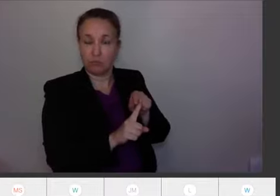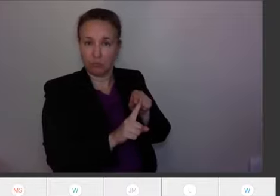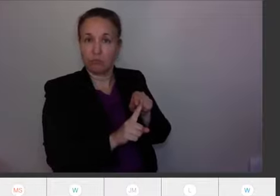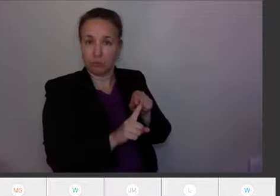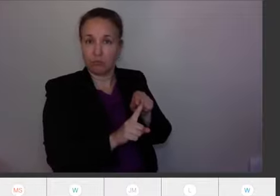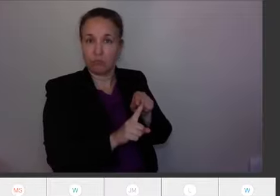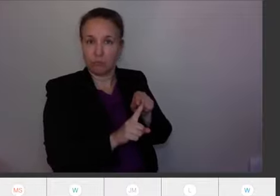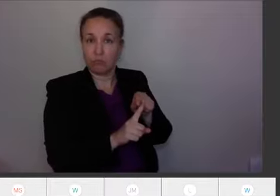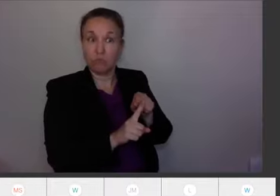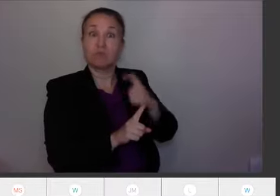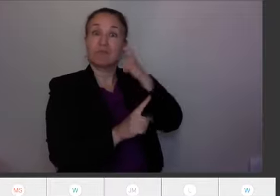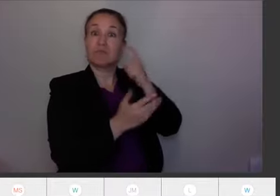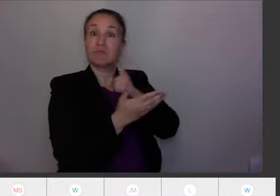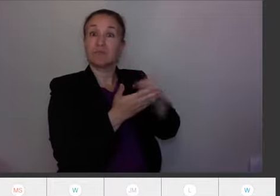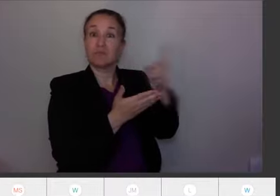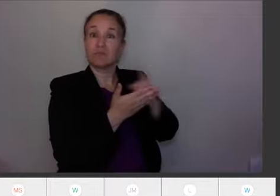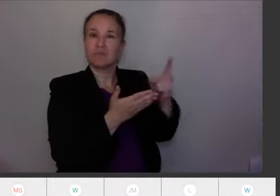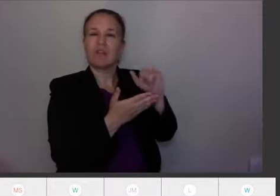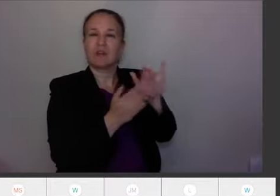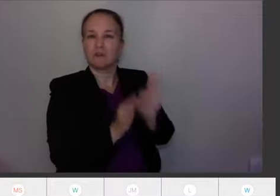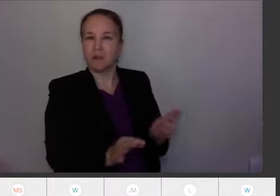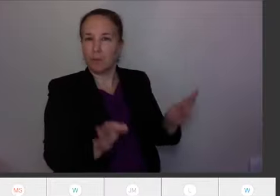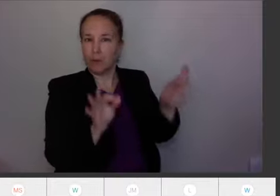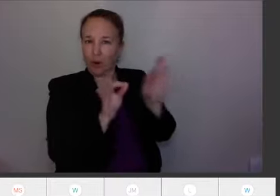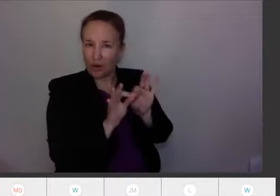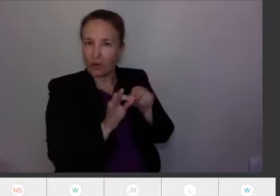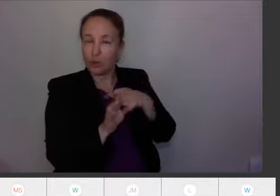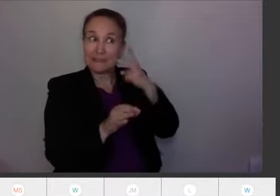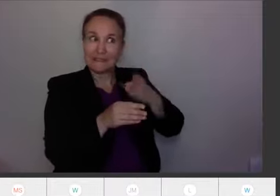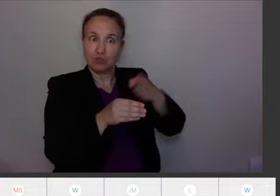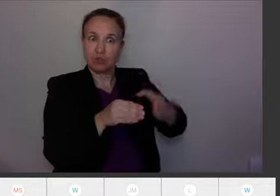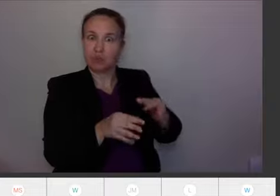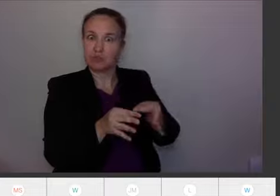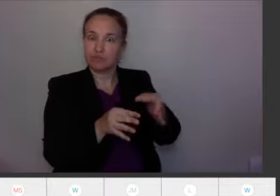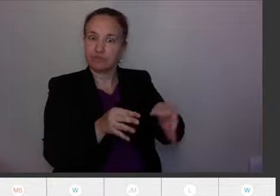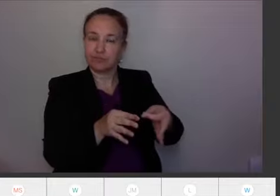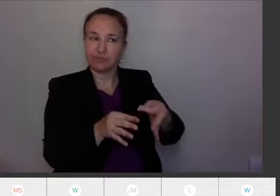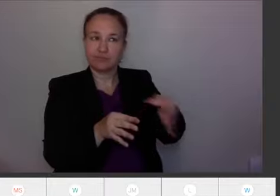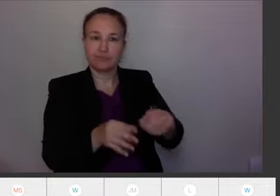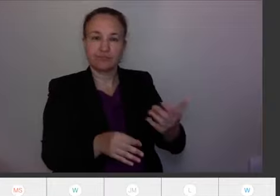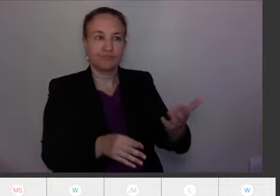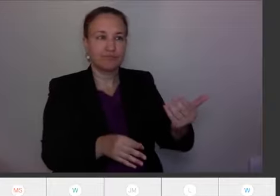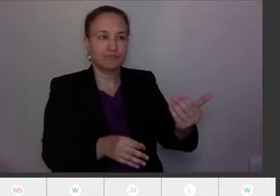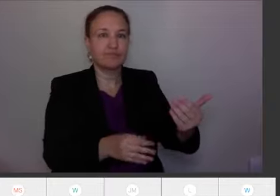in these recent weeks when we've seen this lag in getting our test results in fact at the beginning of this briefing i